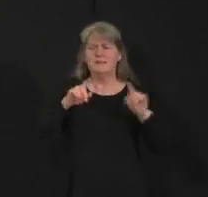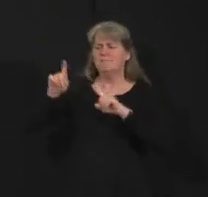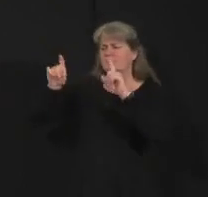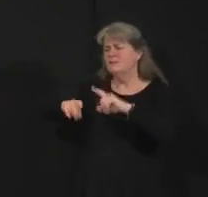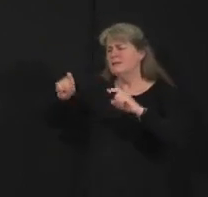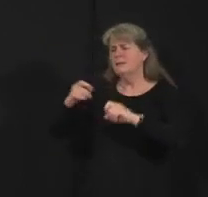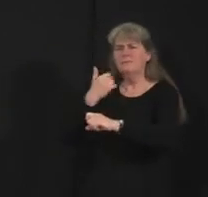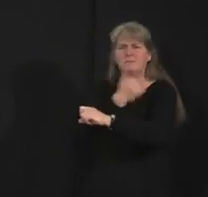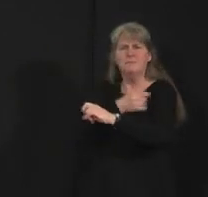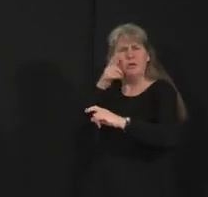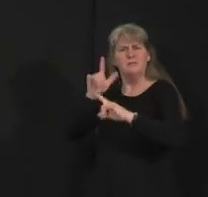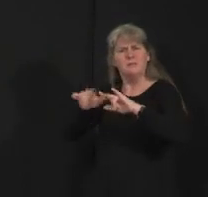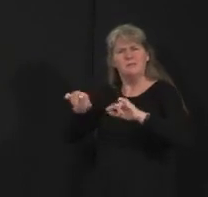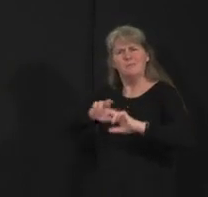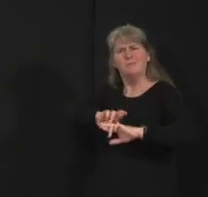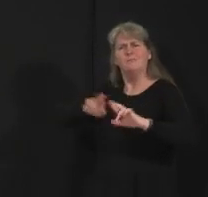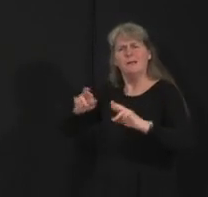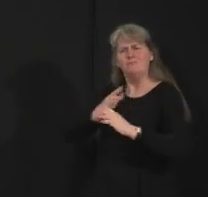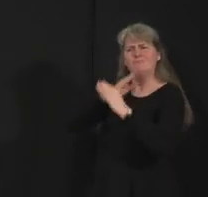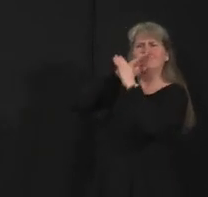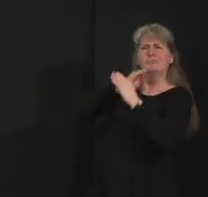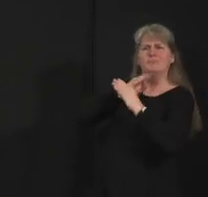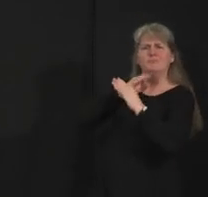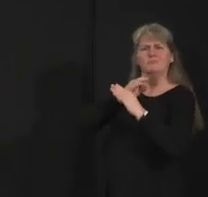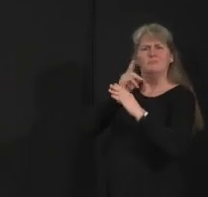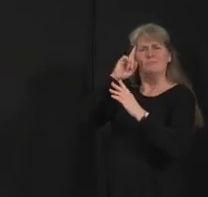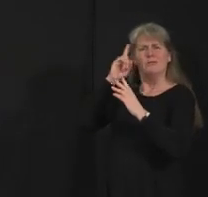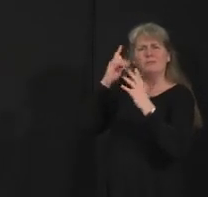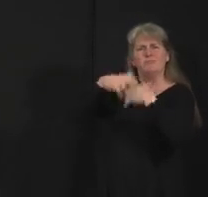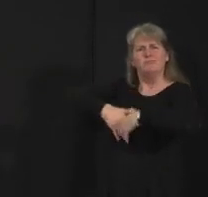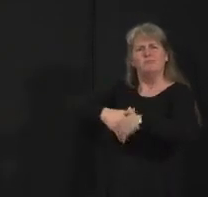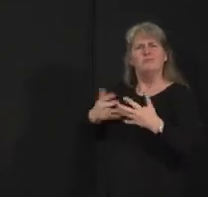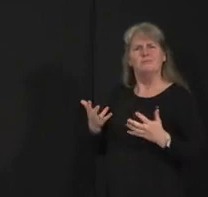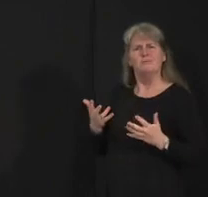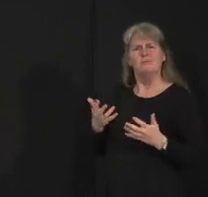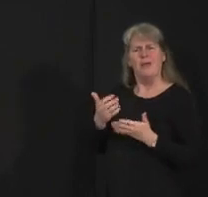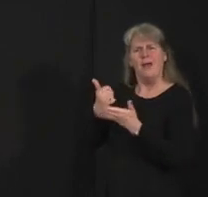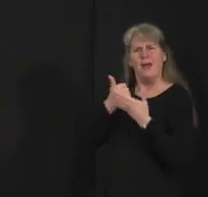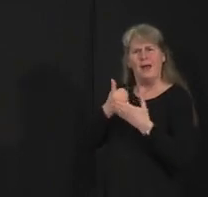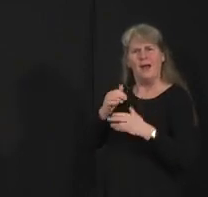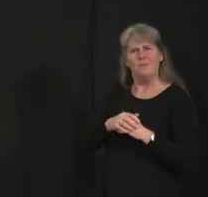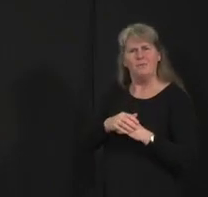vaccinations. A little repetition in French...